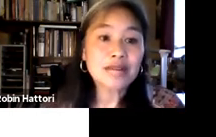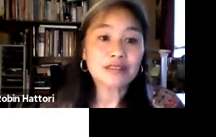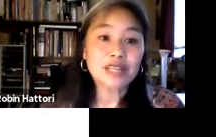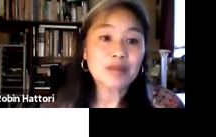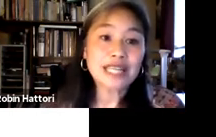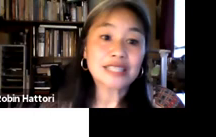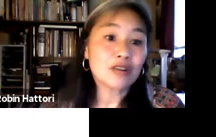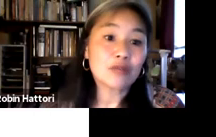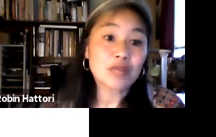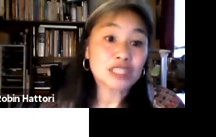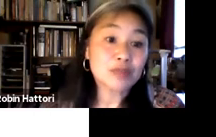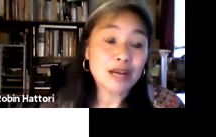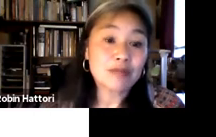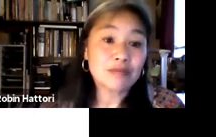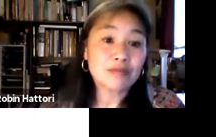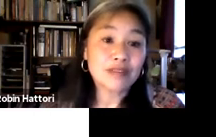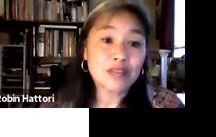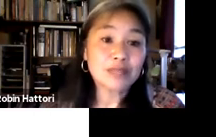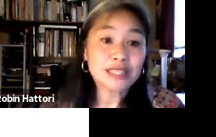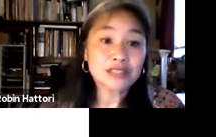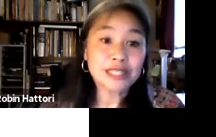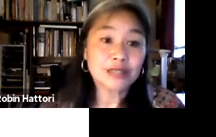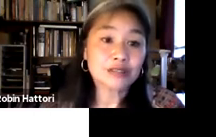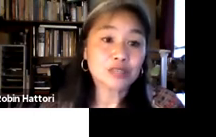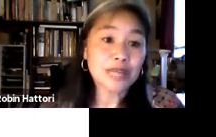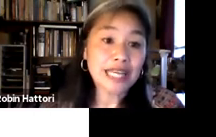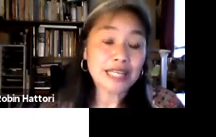somehow miracle miracles, they were able to get the law passed